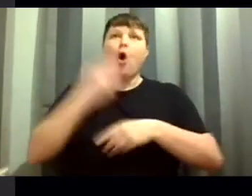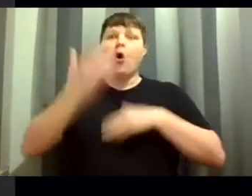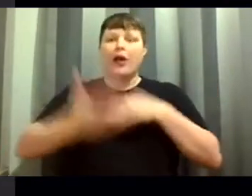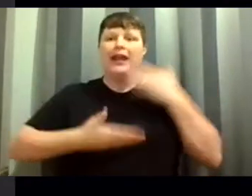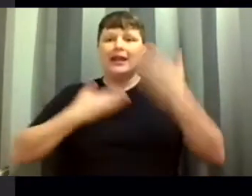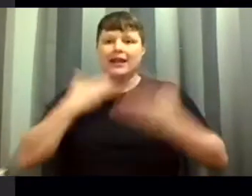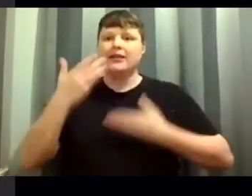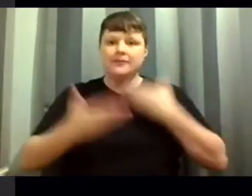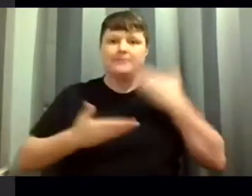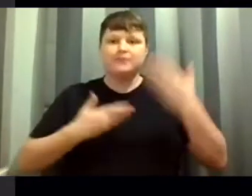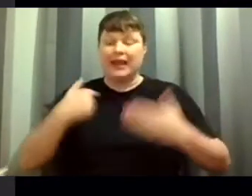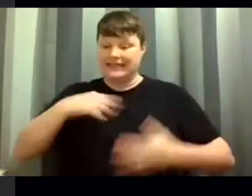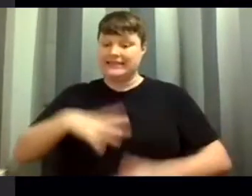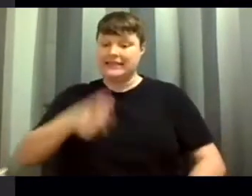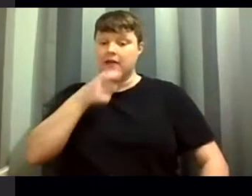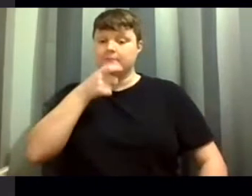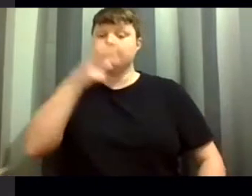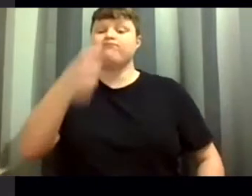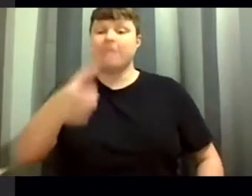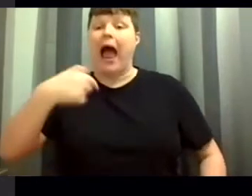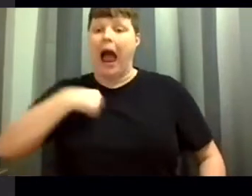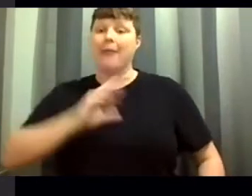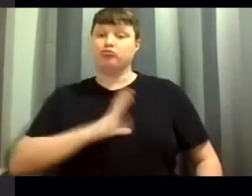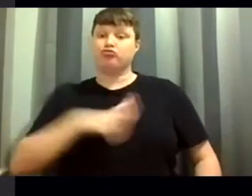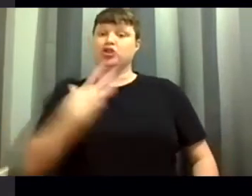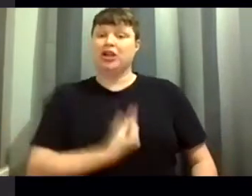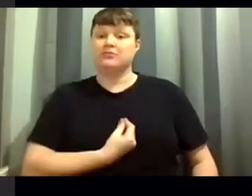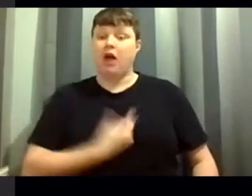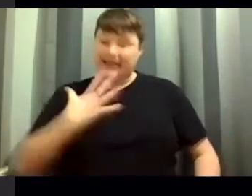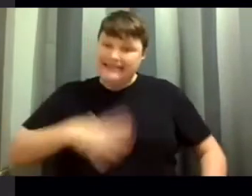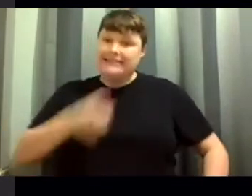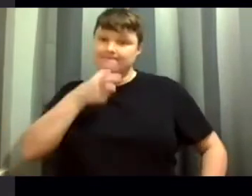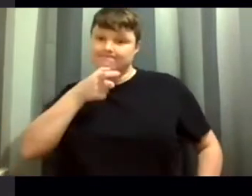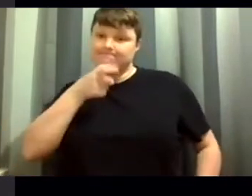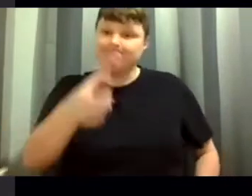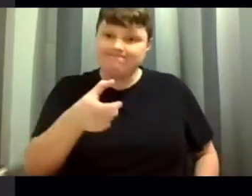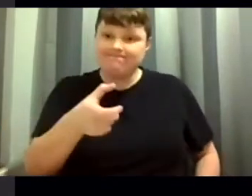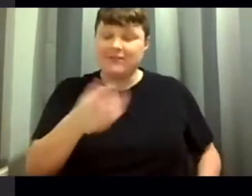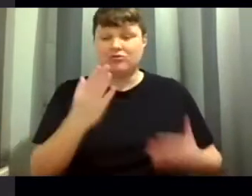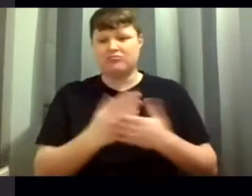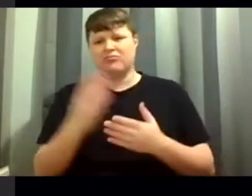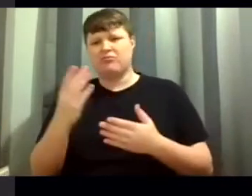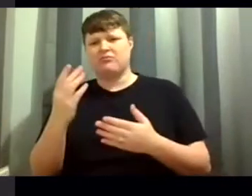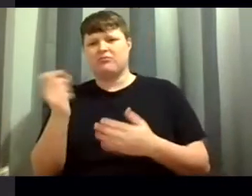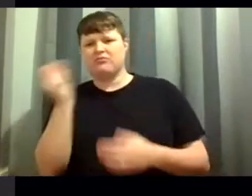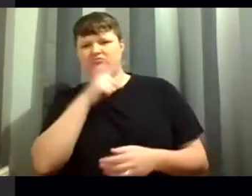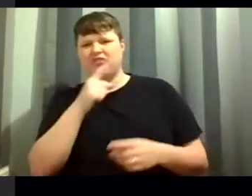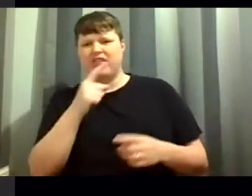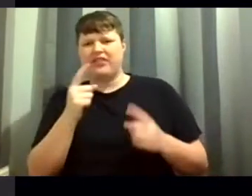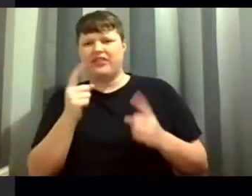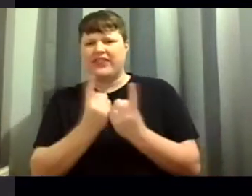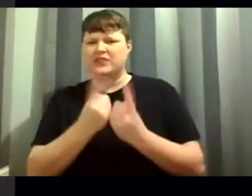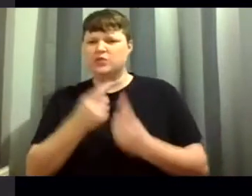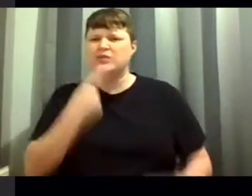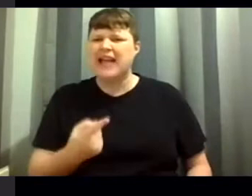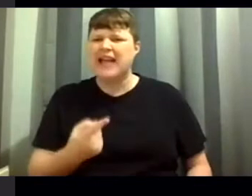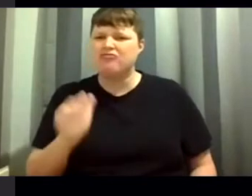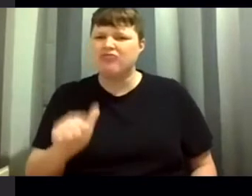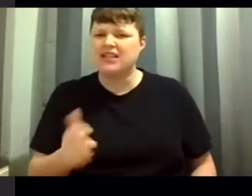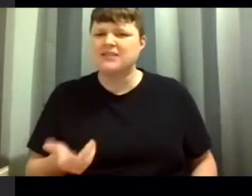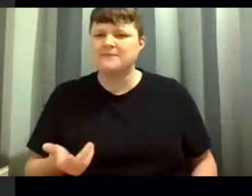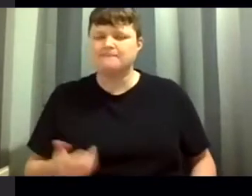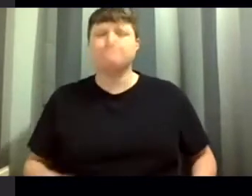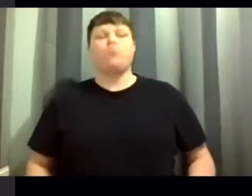say the words "I'm transgender" because that's a weird thing to say. Anyway, that worked